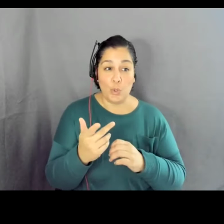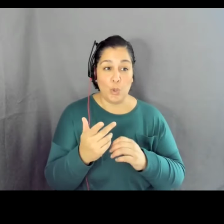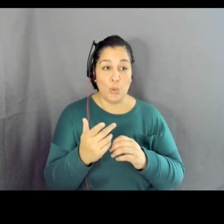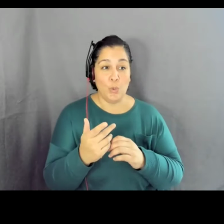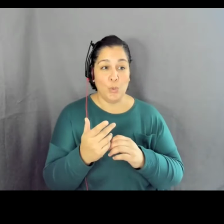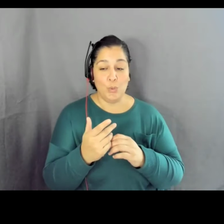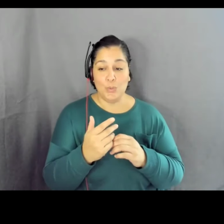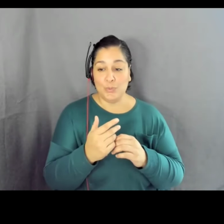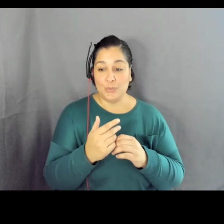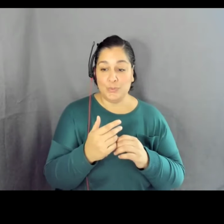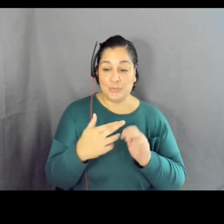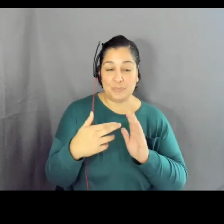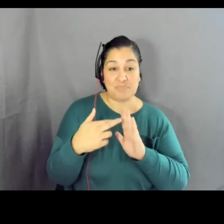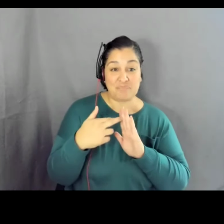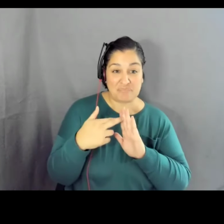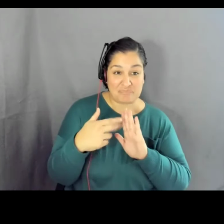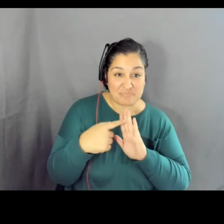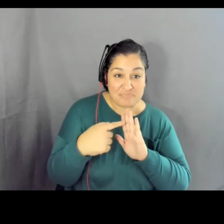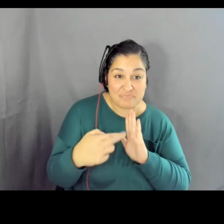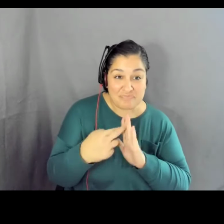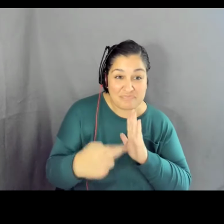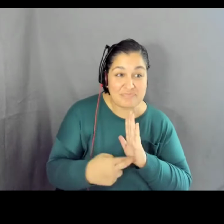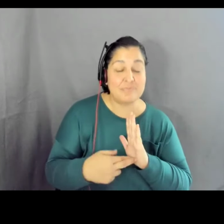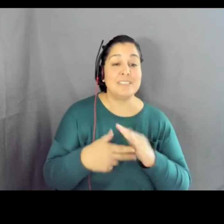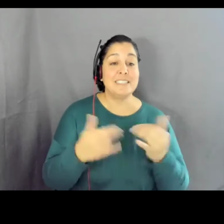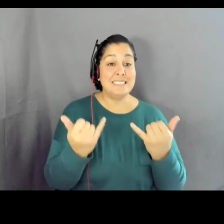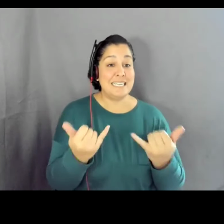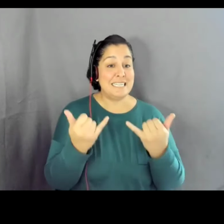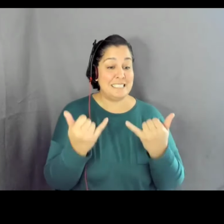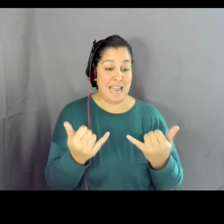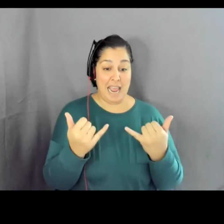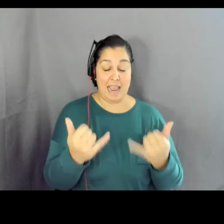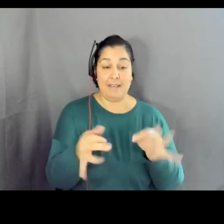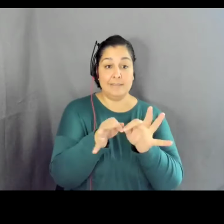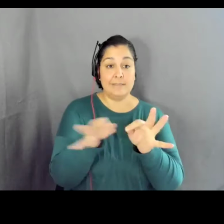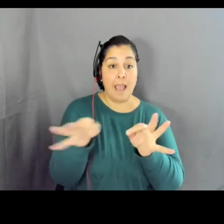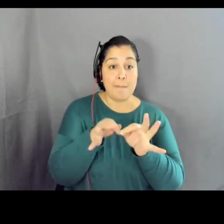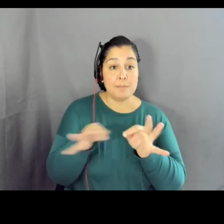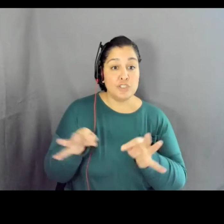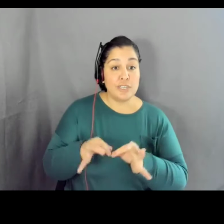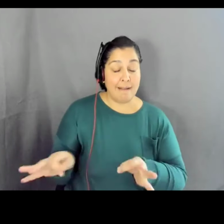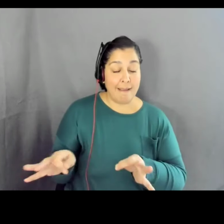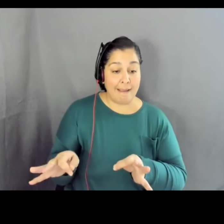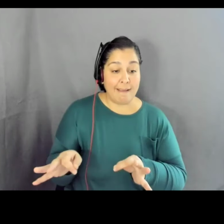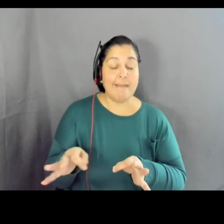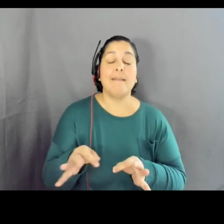This afternoon's workshop is being Live Captions. To enable captions, click on the CC button at the bottom of your screen